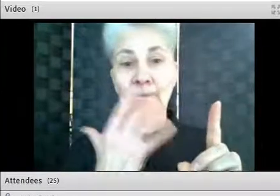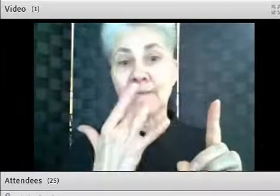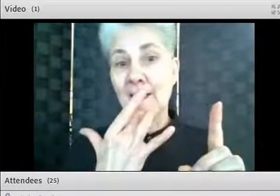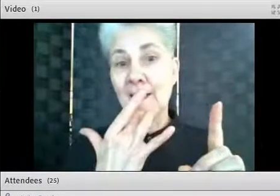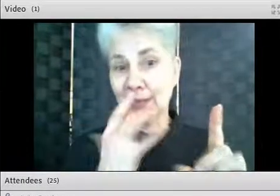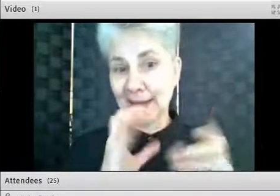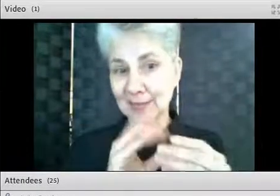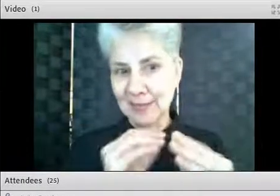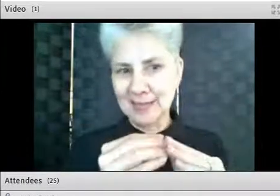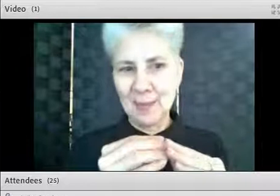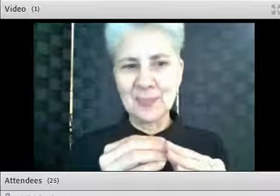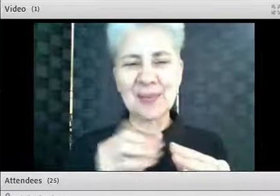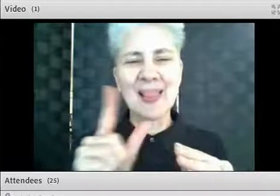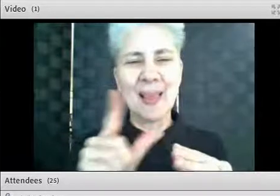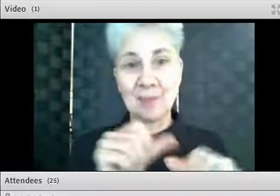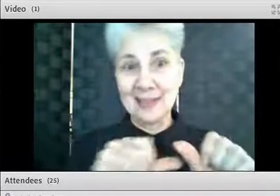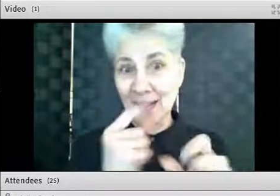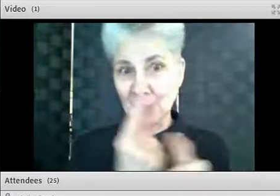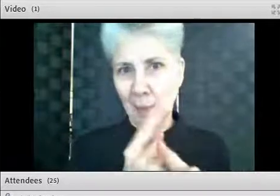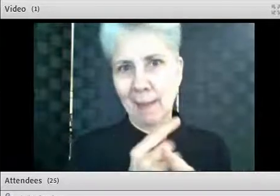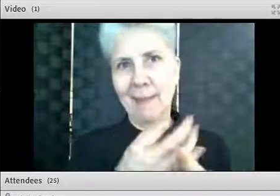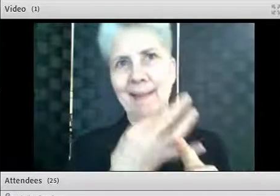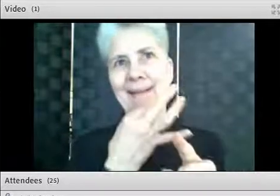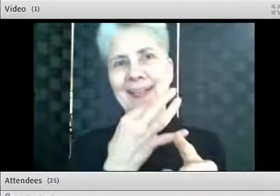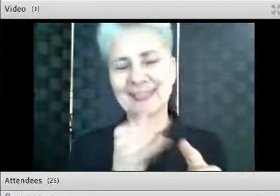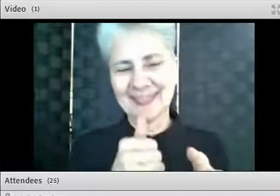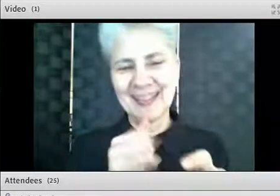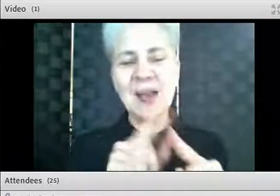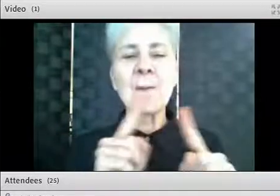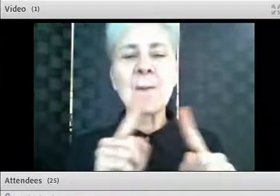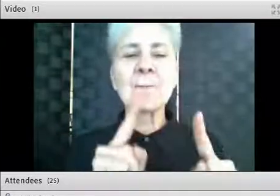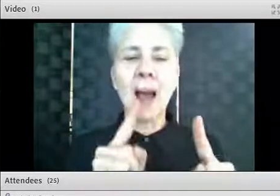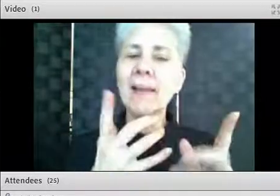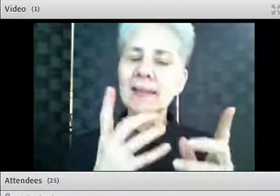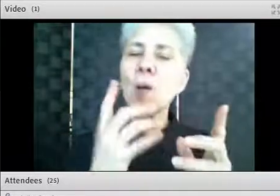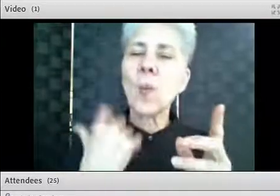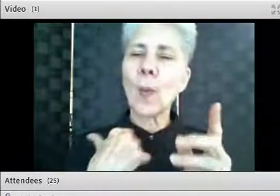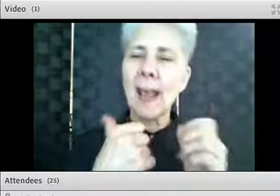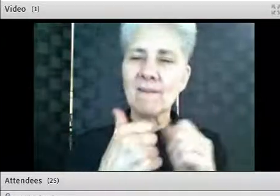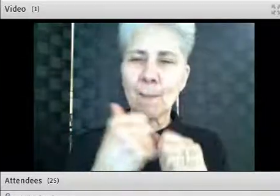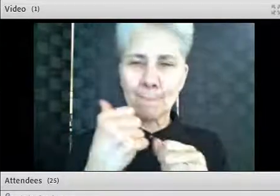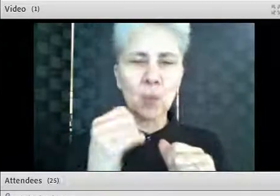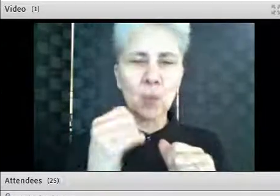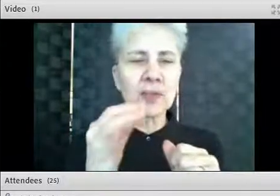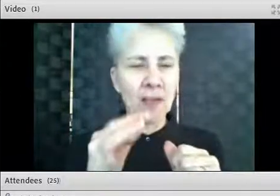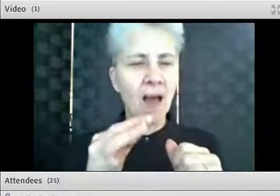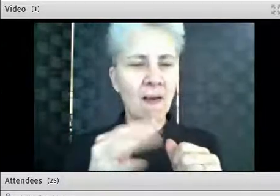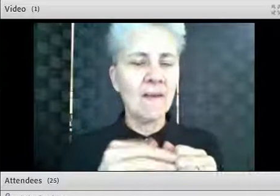But you guys can see, we have most of the alphabet letters here, not all of them.